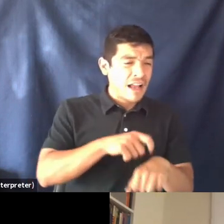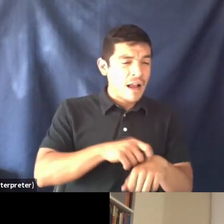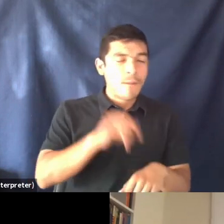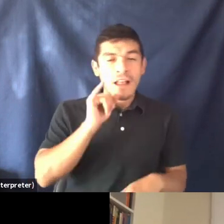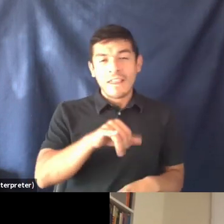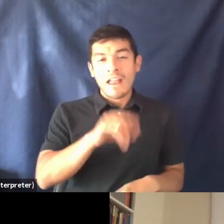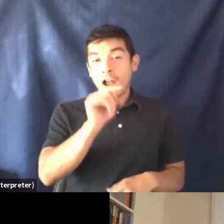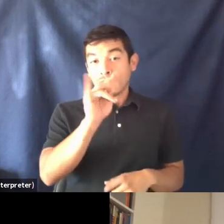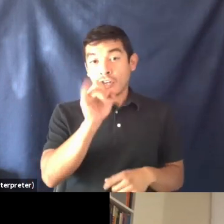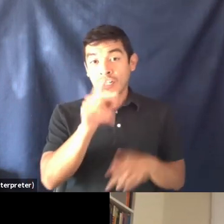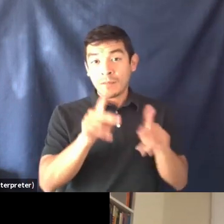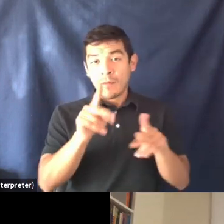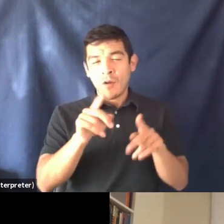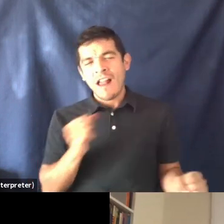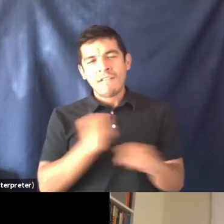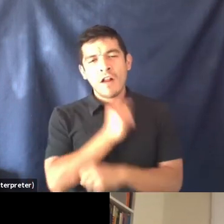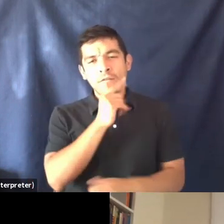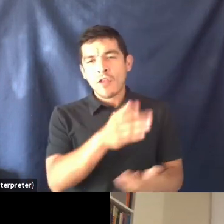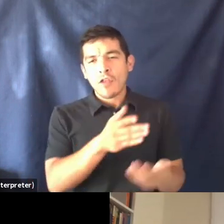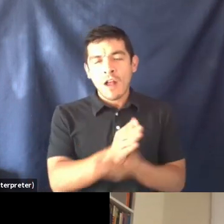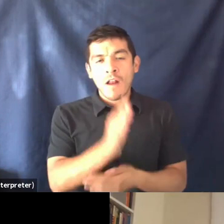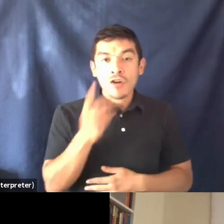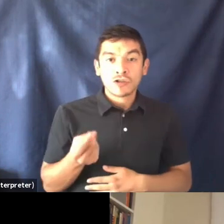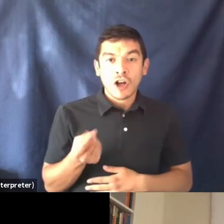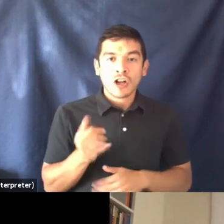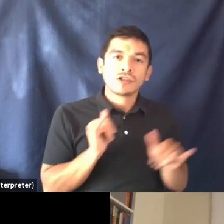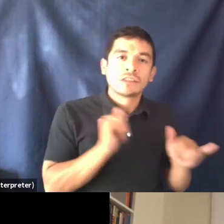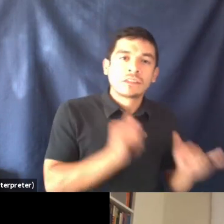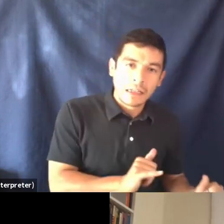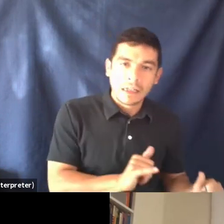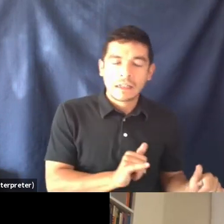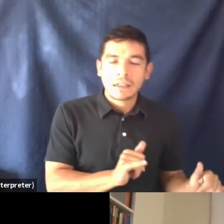to exist on the streets, despite the government's efforts in the past to eradicate them.